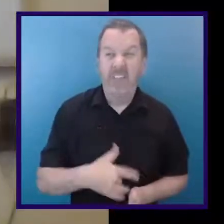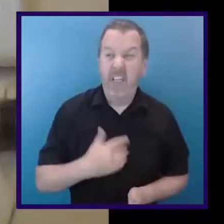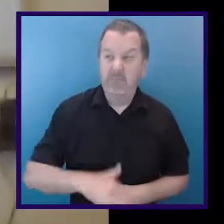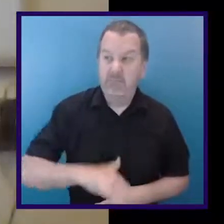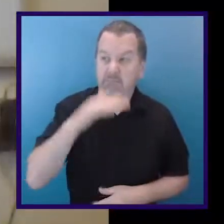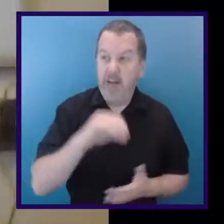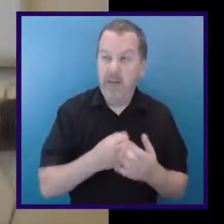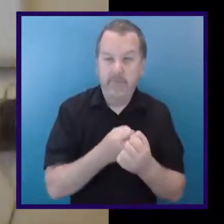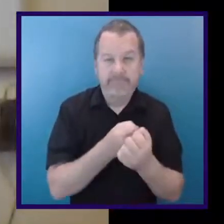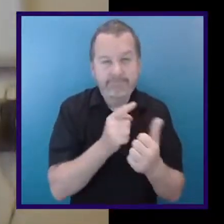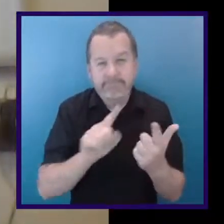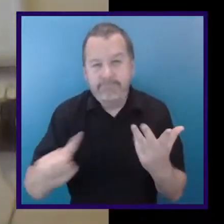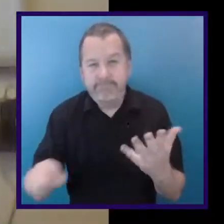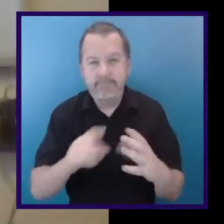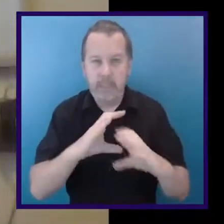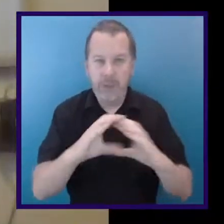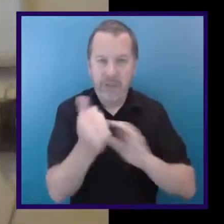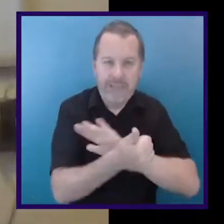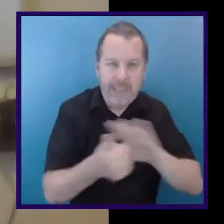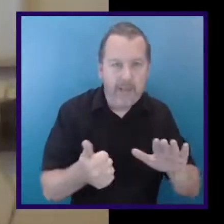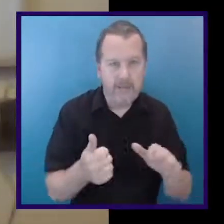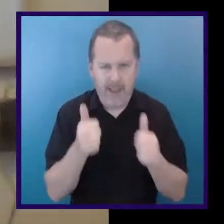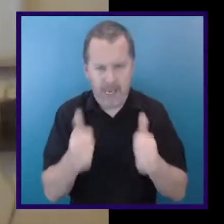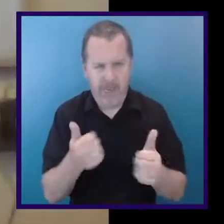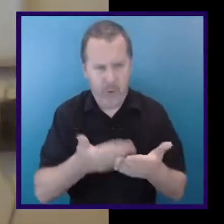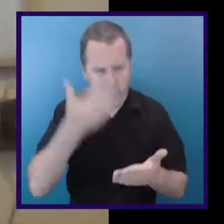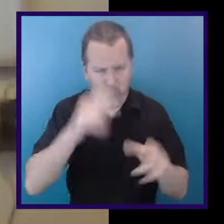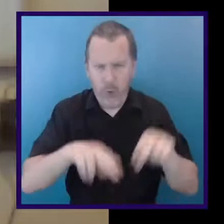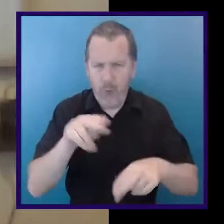It's given me a lot of, like, communication skills, and being able to learn so many new